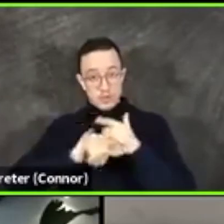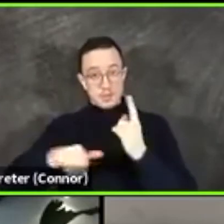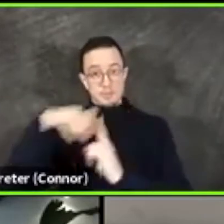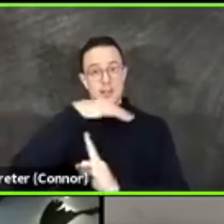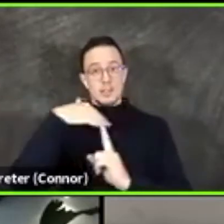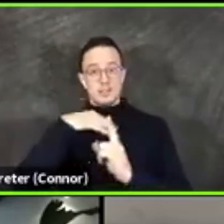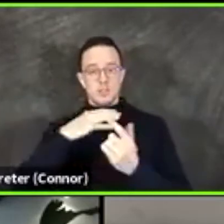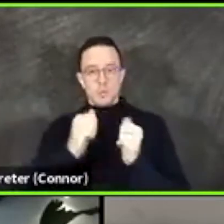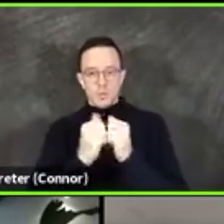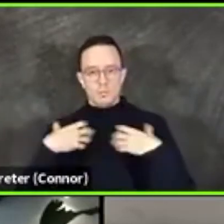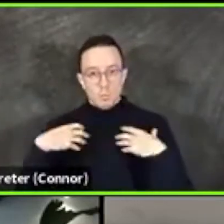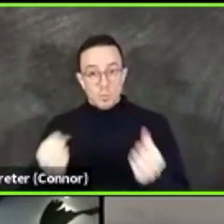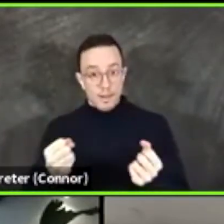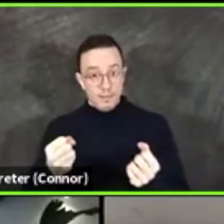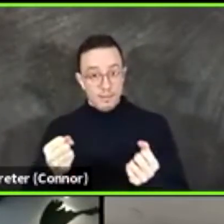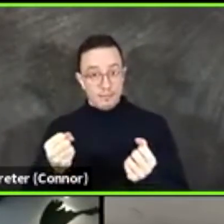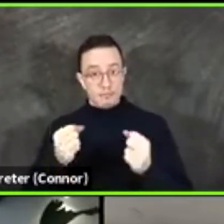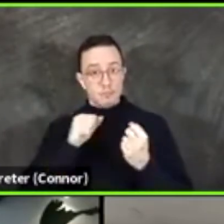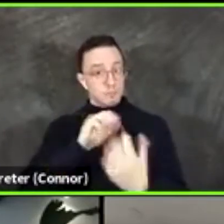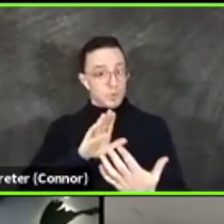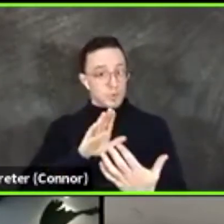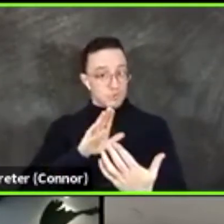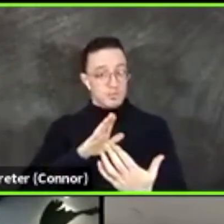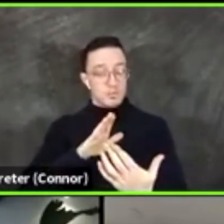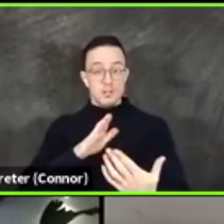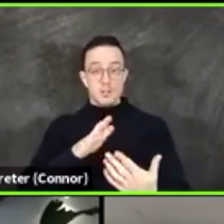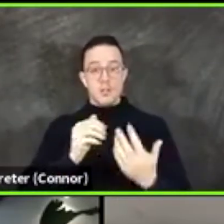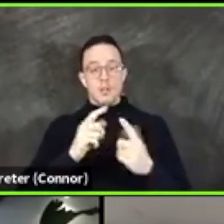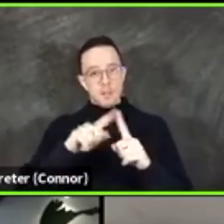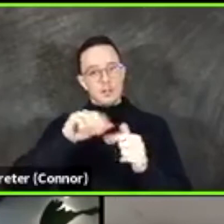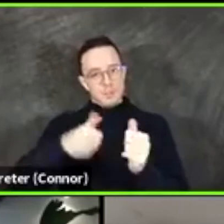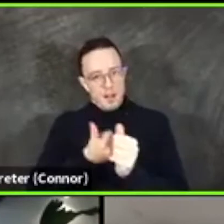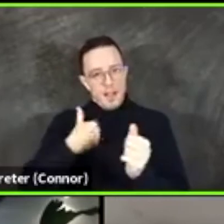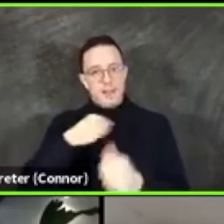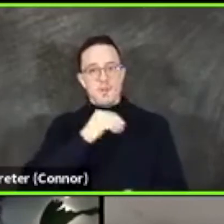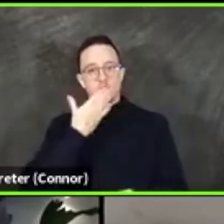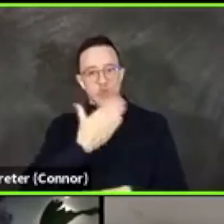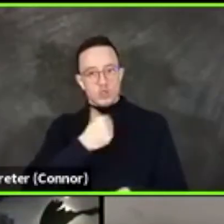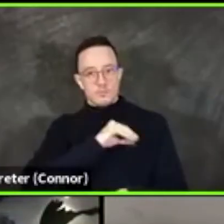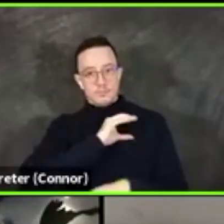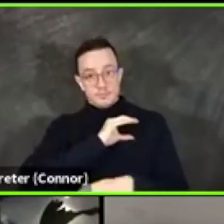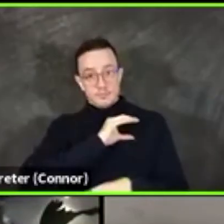GOODNESS, PERHAPS, LIKE, MAYBE -- MAYBE THAT IS WHERE WE FIND EQUITY SOMETIMES, AND,